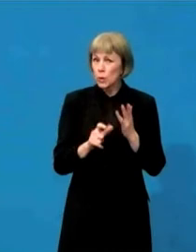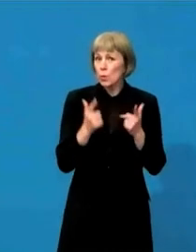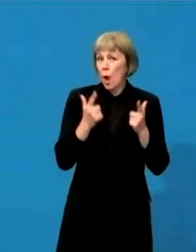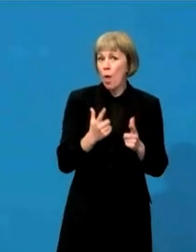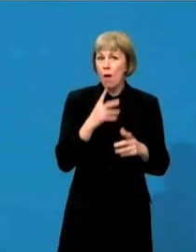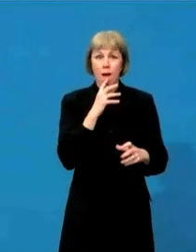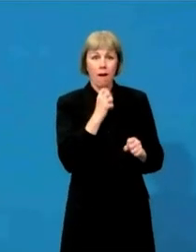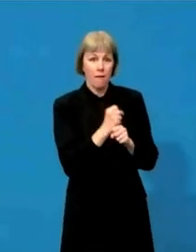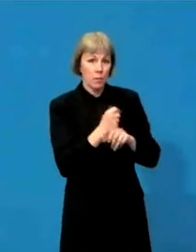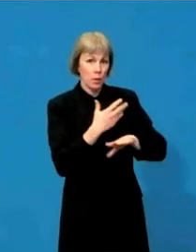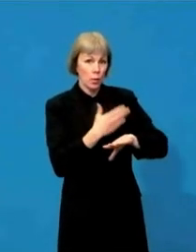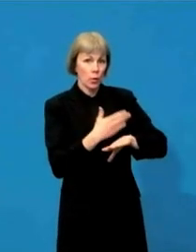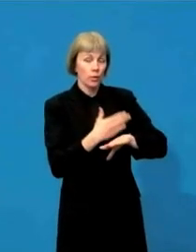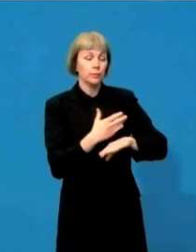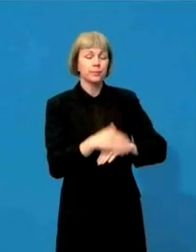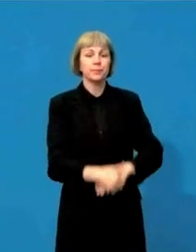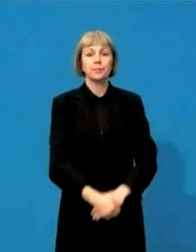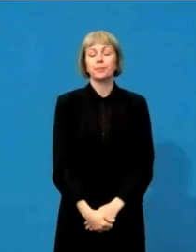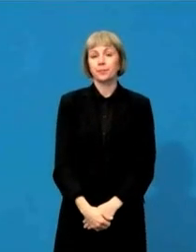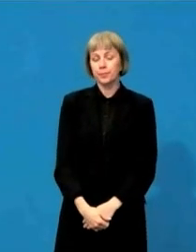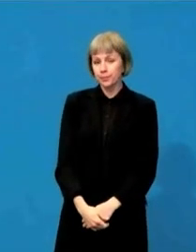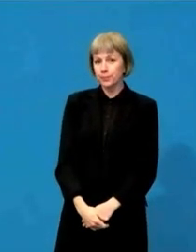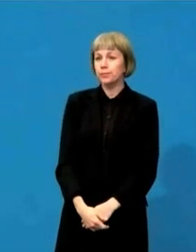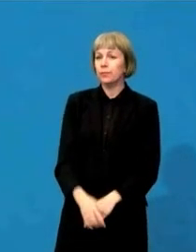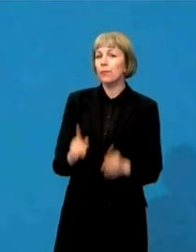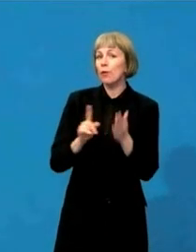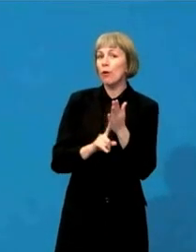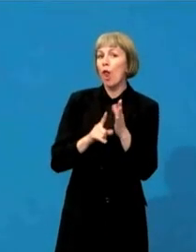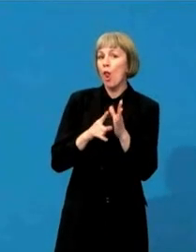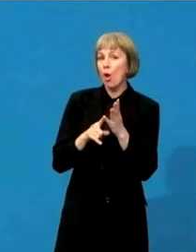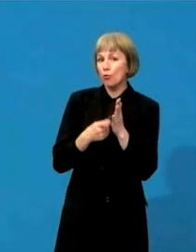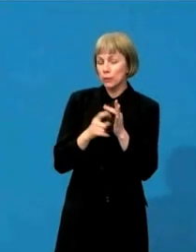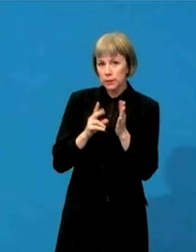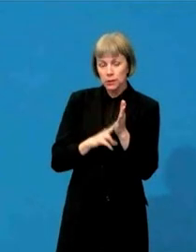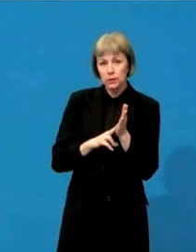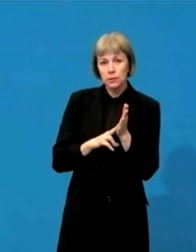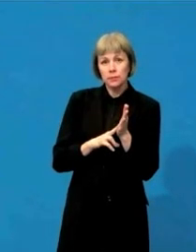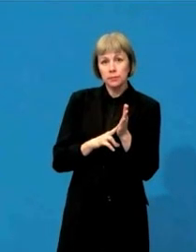Lauren, I wanted to get your views about how NDIS service managers,